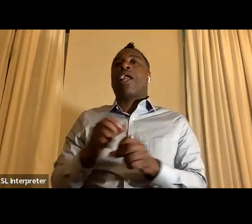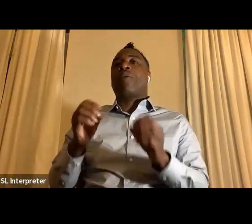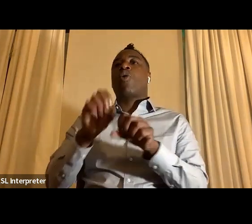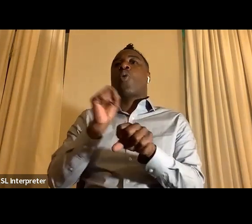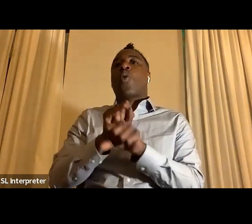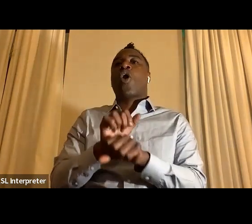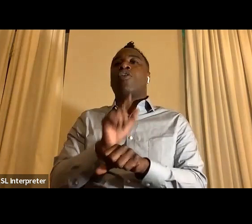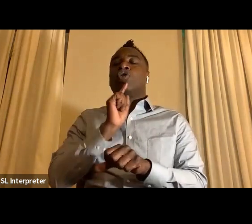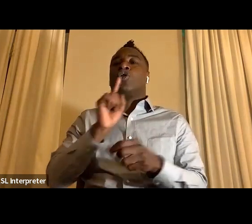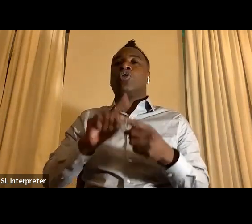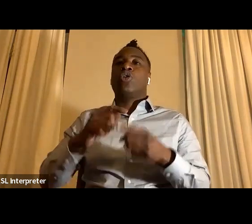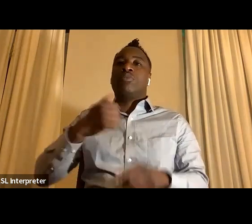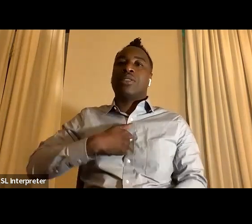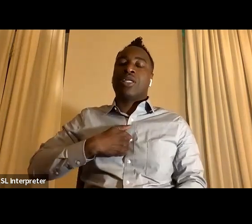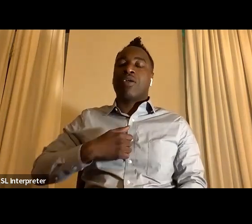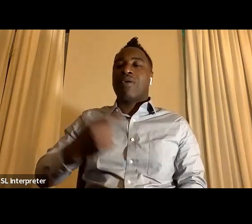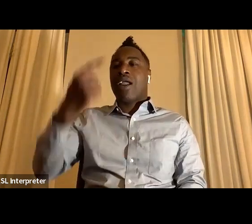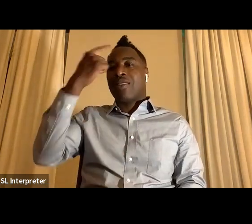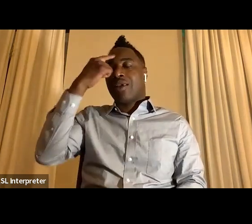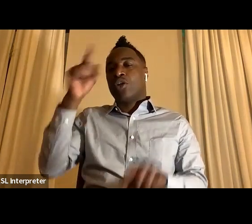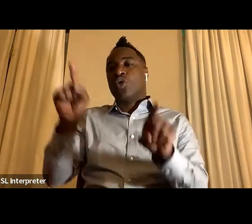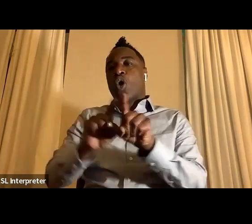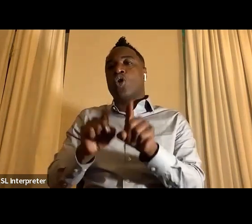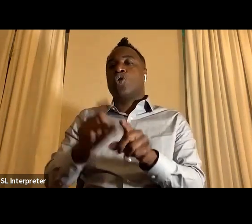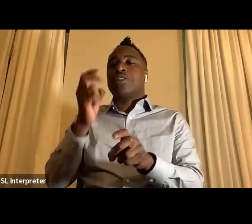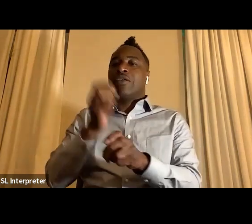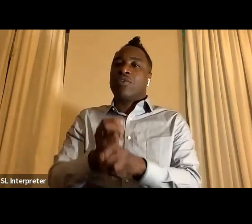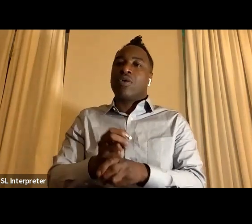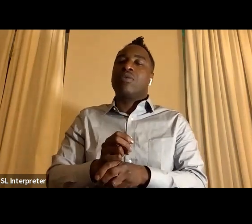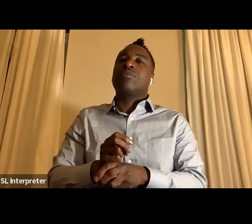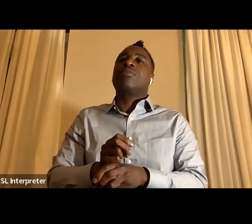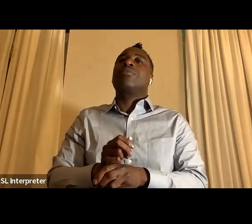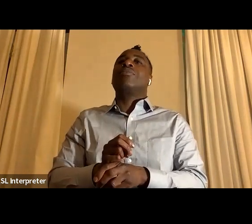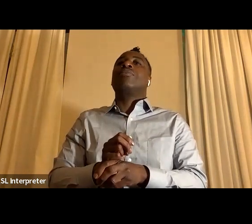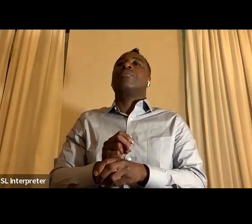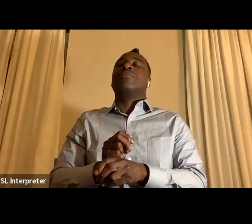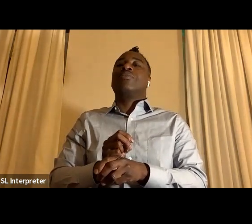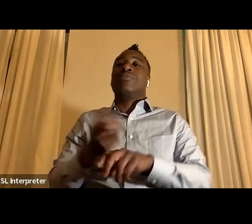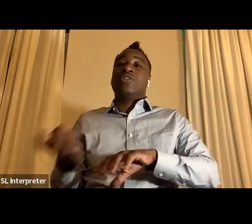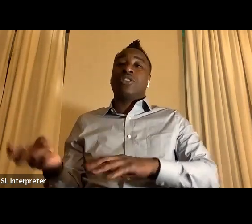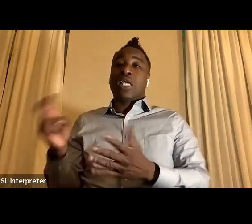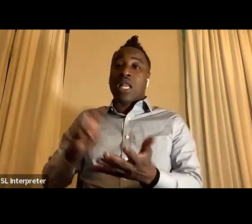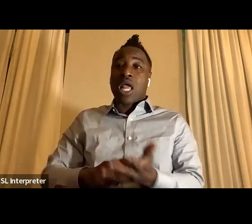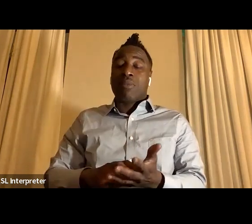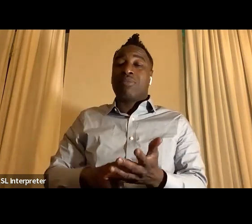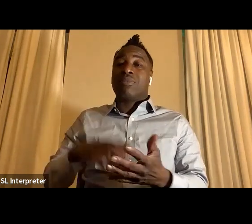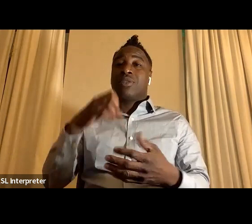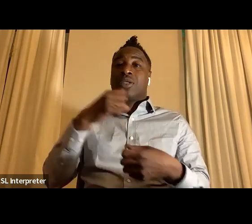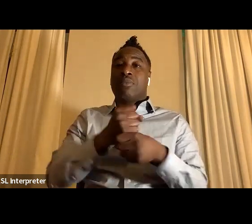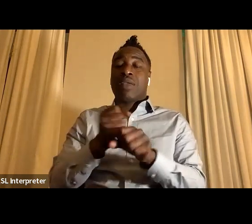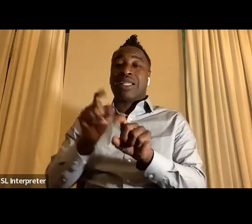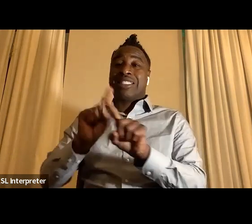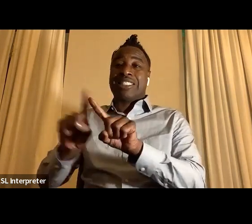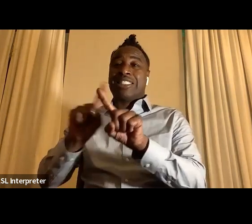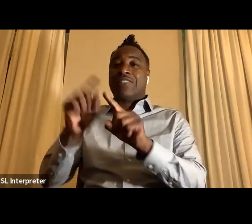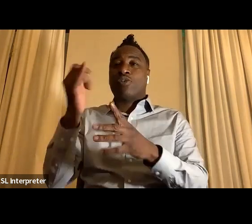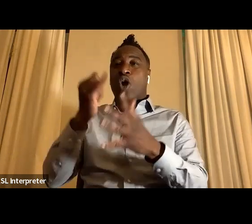And I think it's also difficult to get up and make these pieces, you know, especially in a society